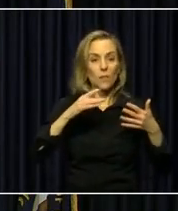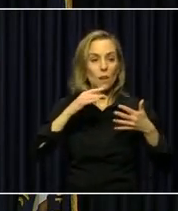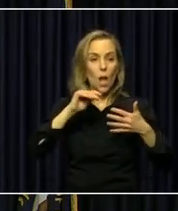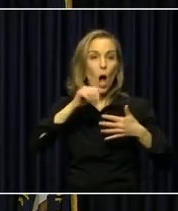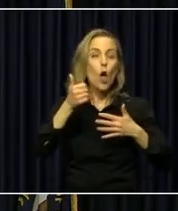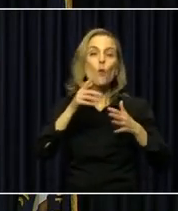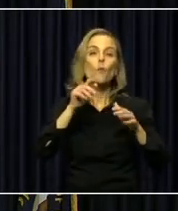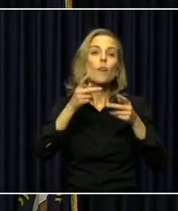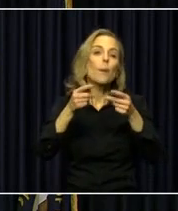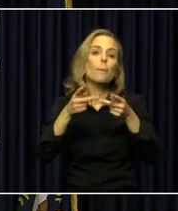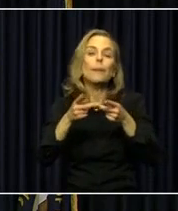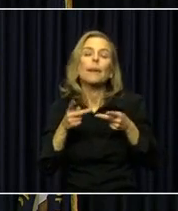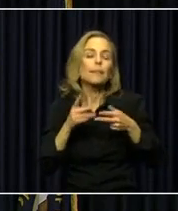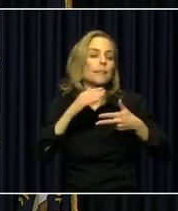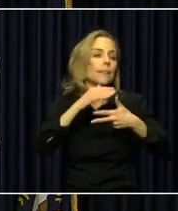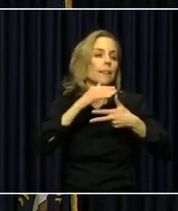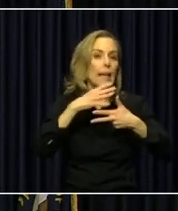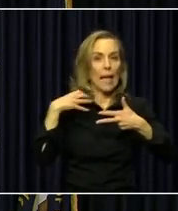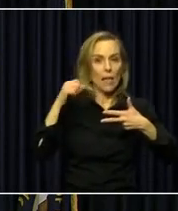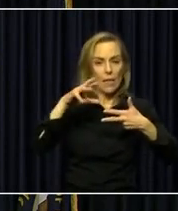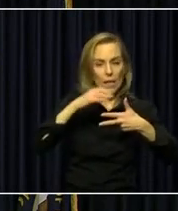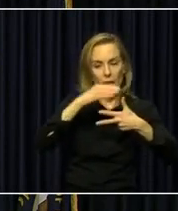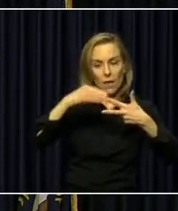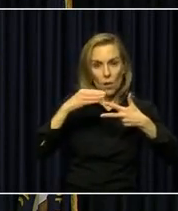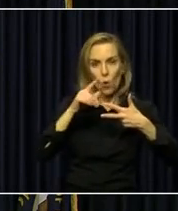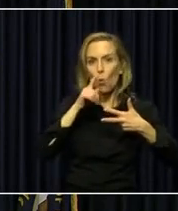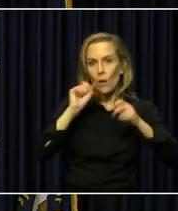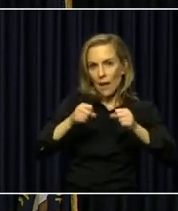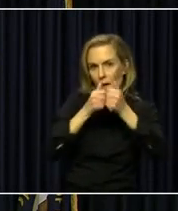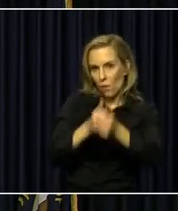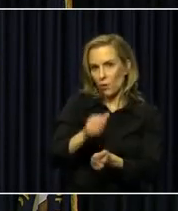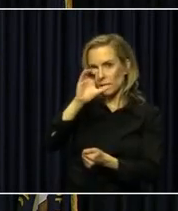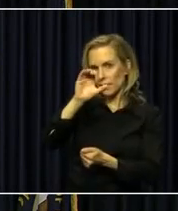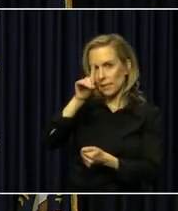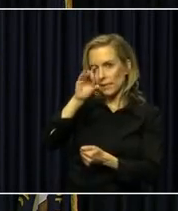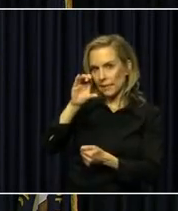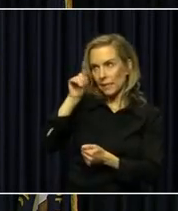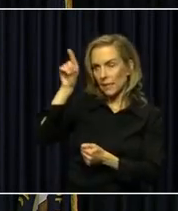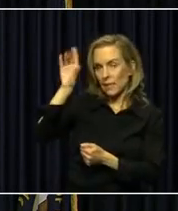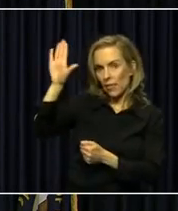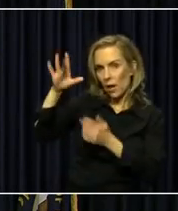DEMOCRATIC GOVERNORS FOR PEOPLE